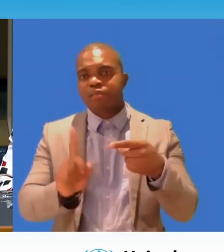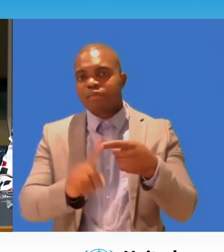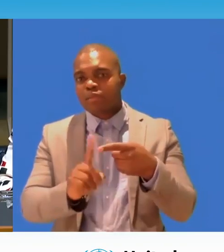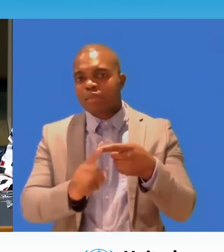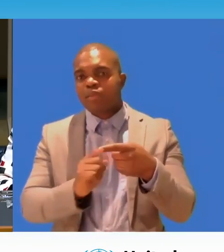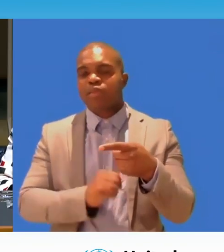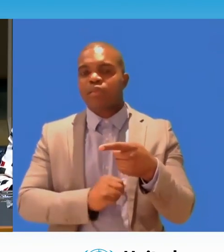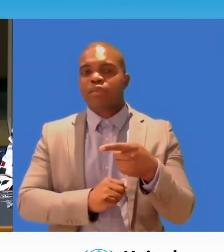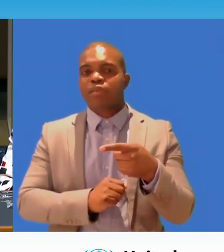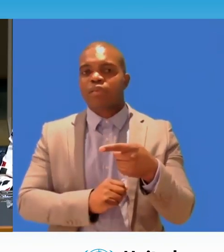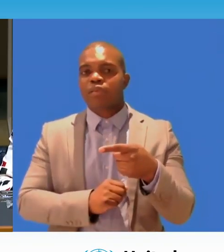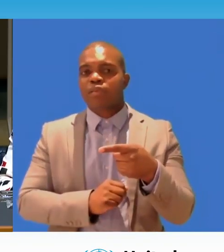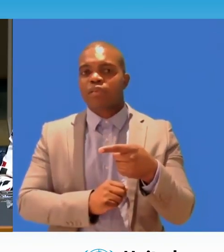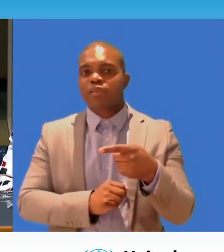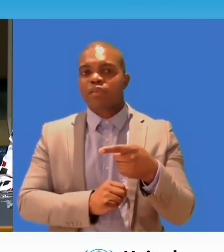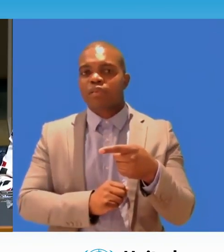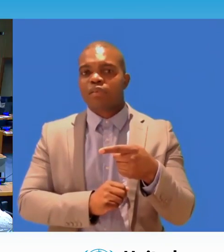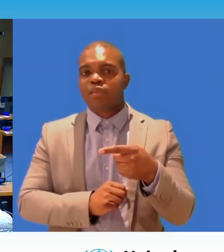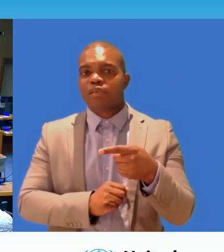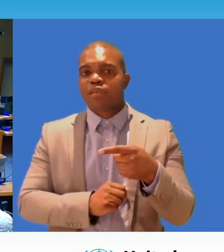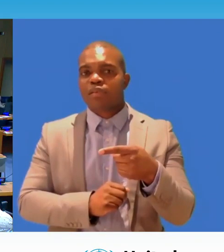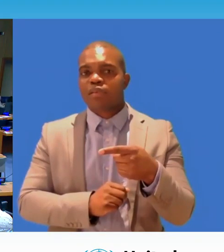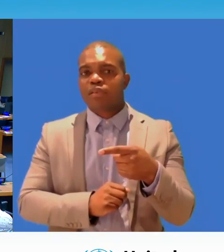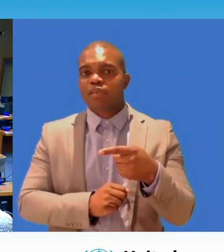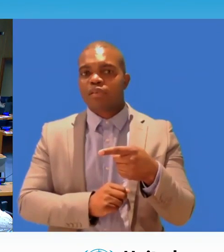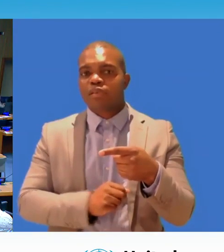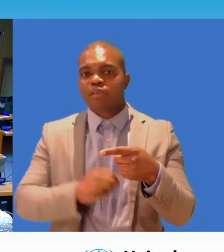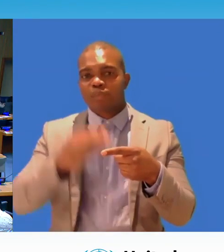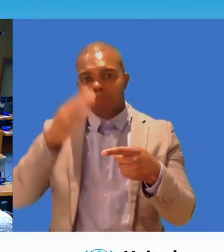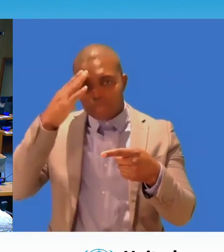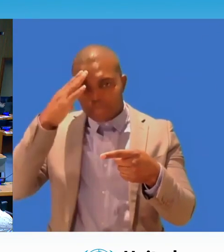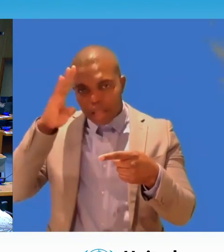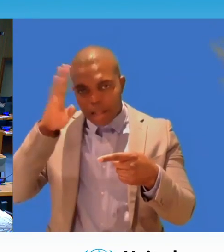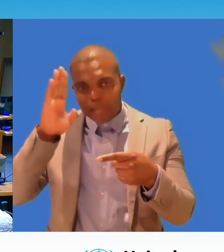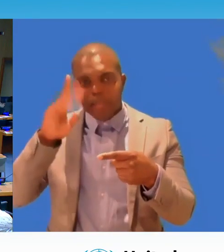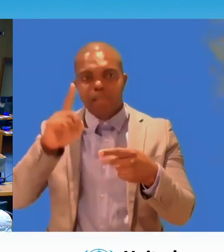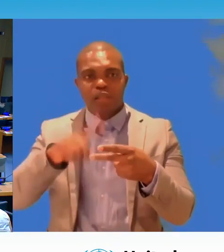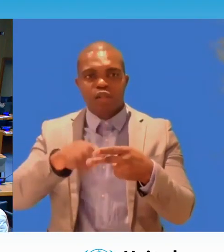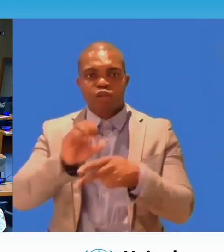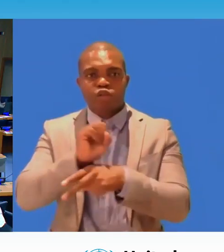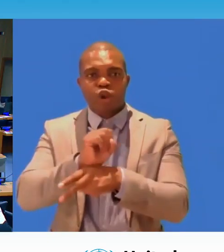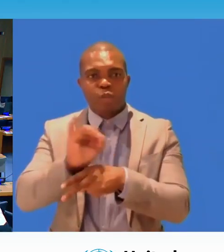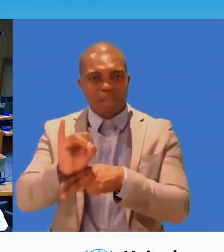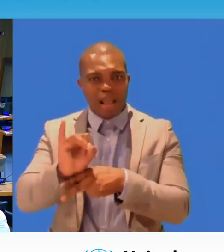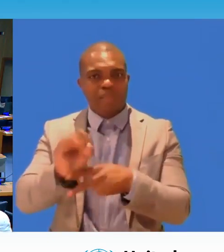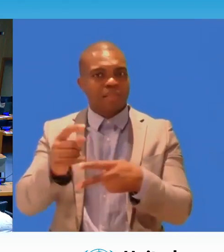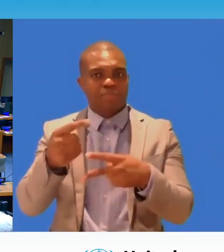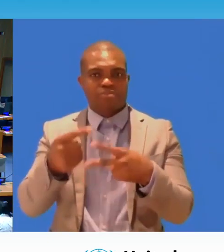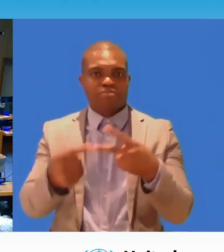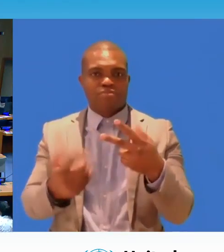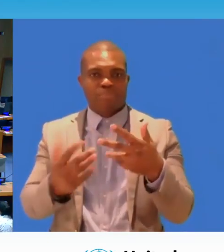speakers for this session so I give the floor to the distinguished representative of Sagal